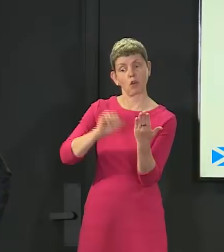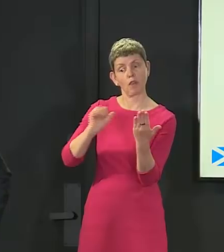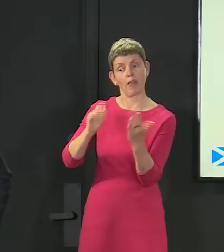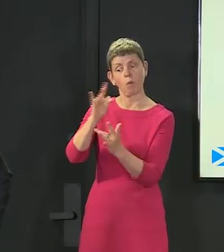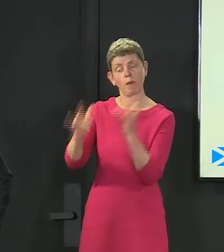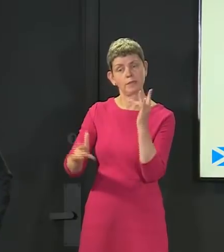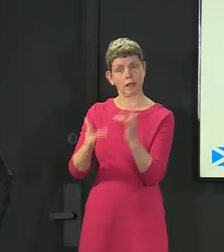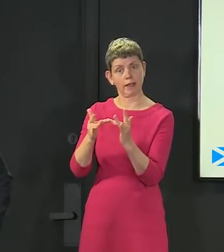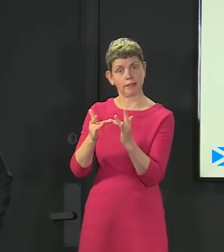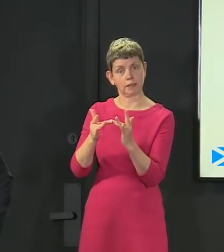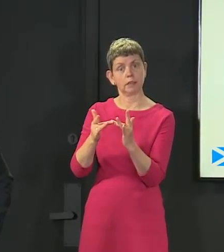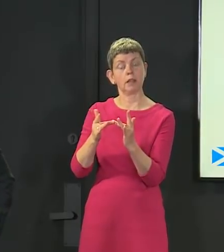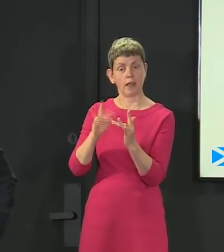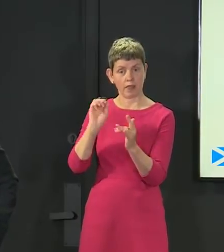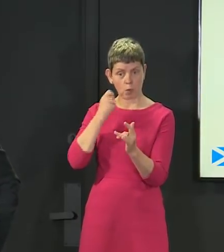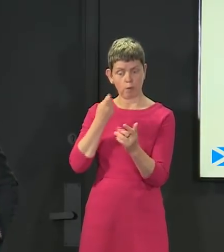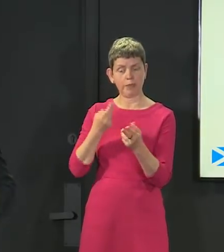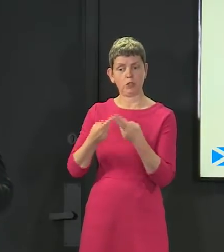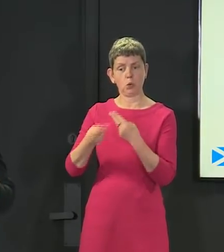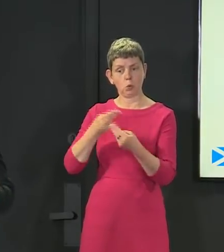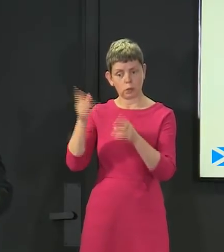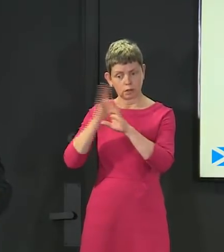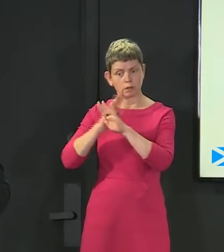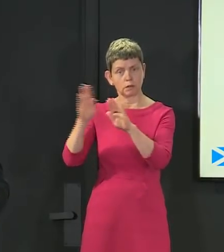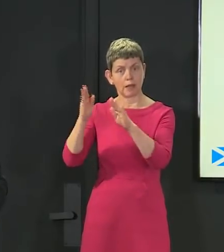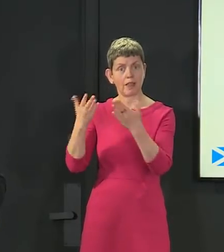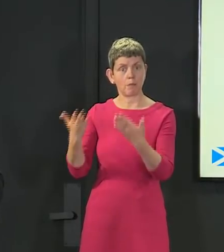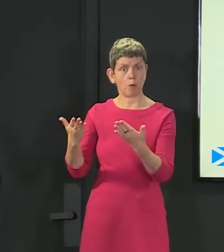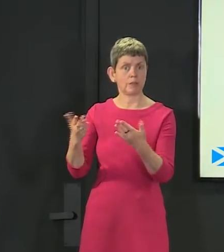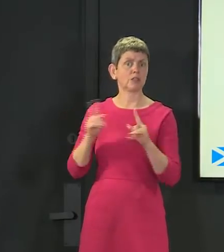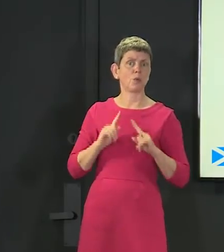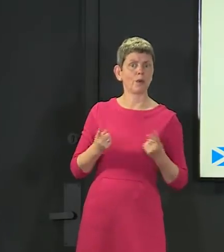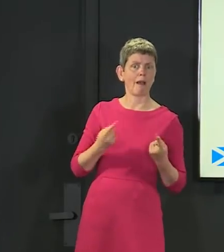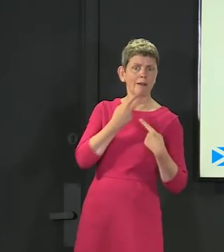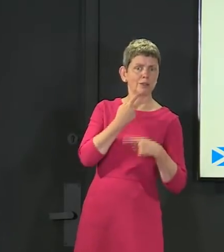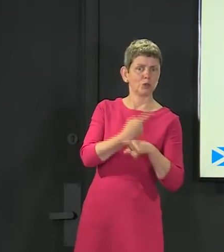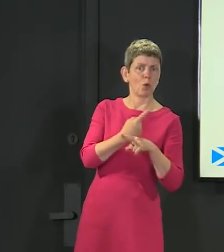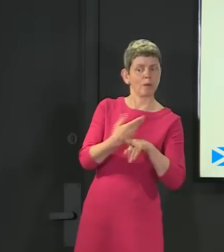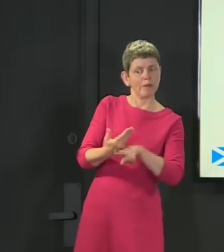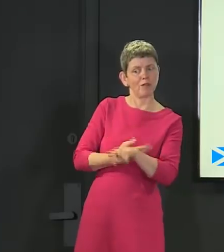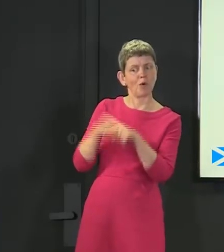conference just to outline that guidance just now so we can speak about it and it's as expected is